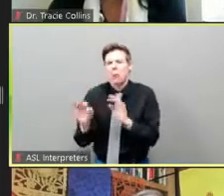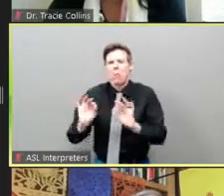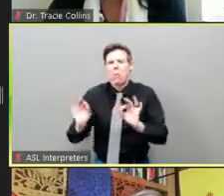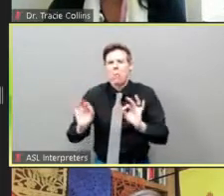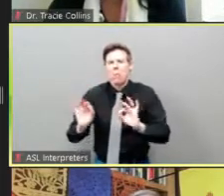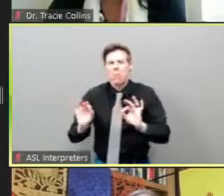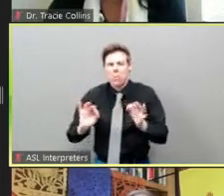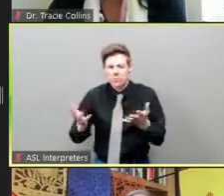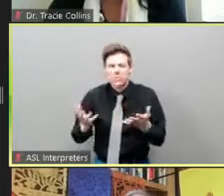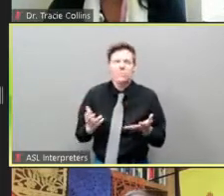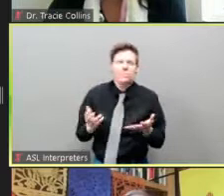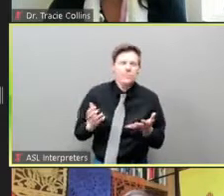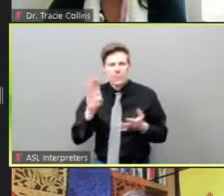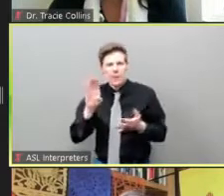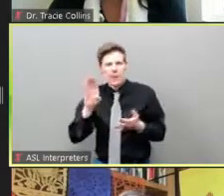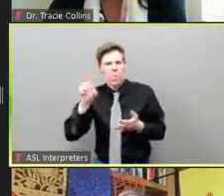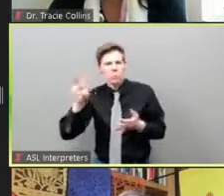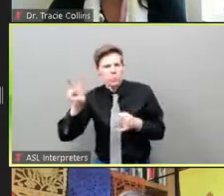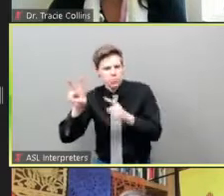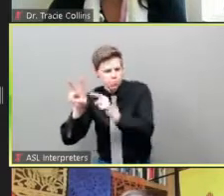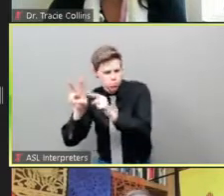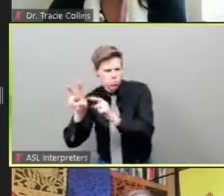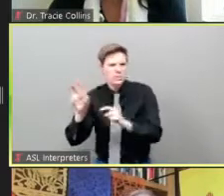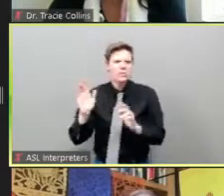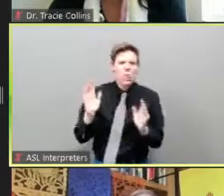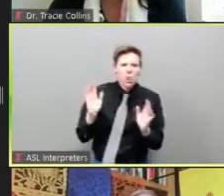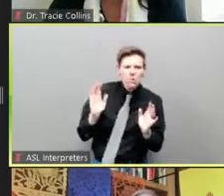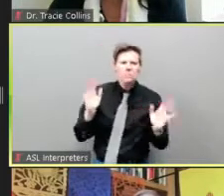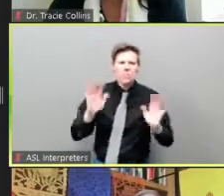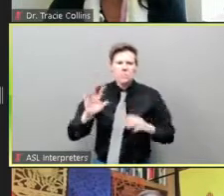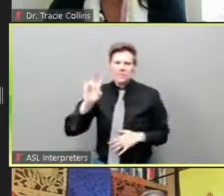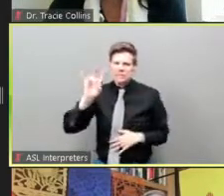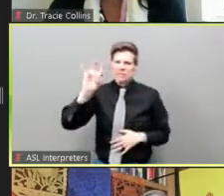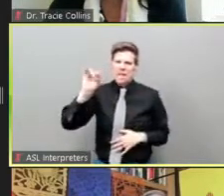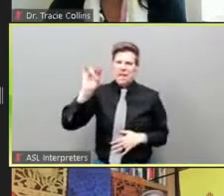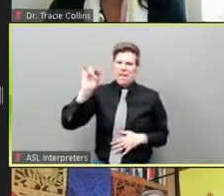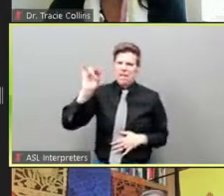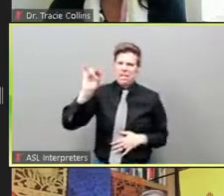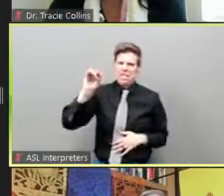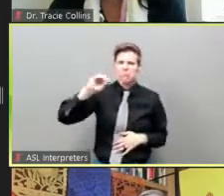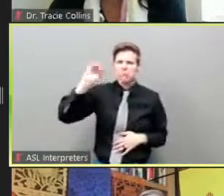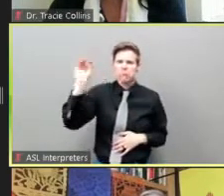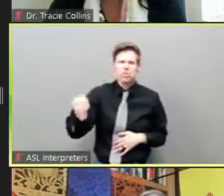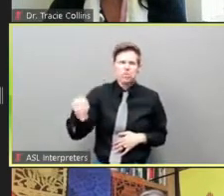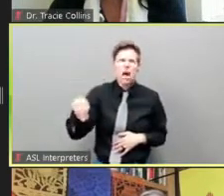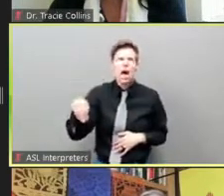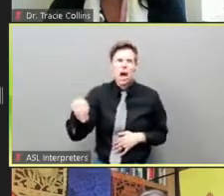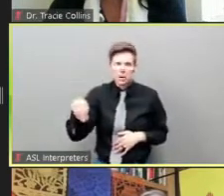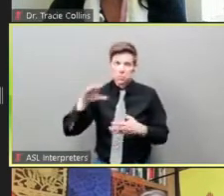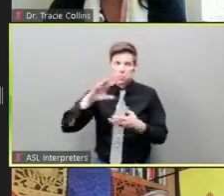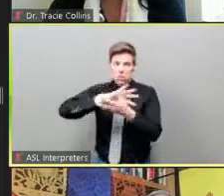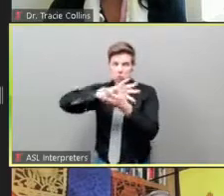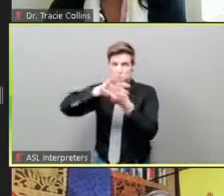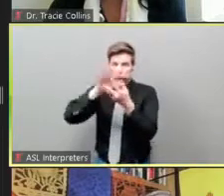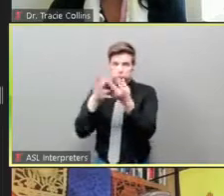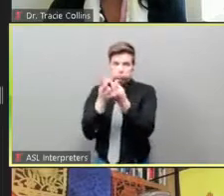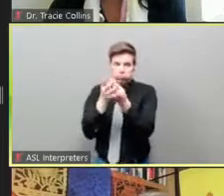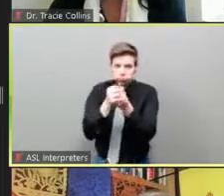thirds are 70% of uh, of all of the infections. If you extract the lead